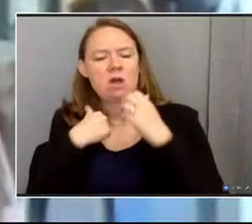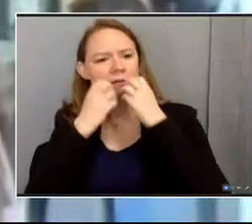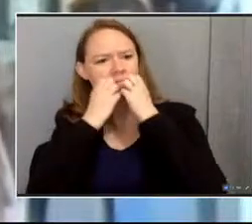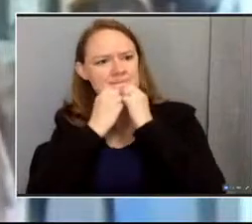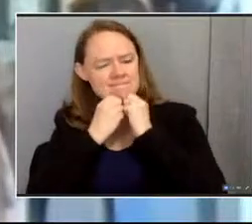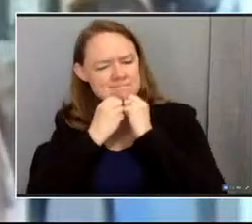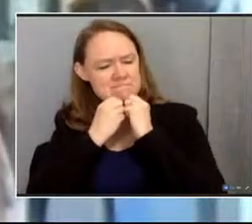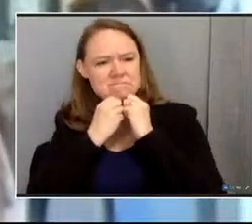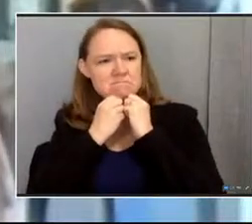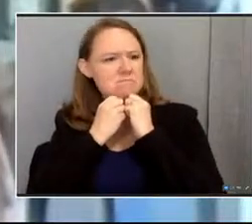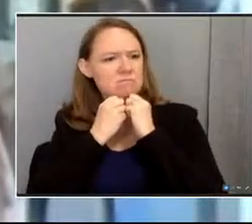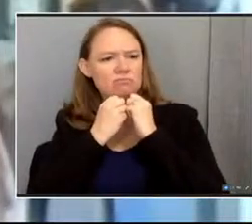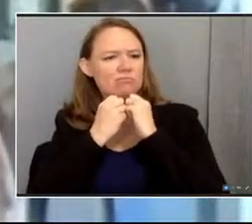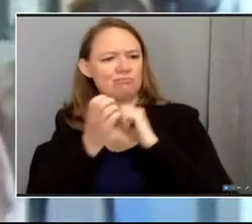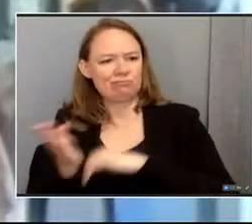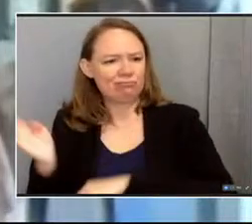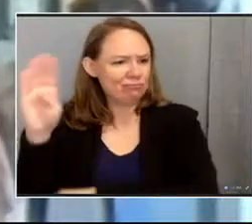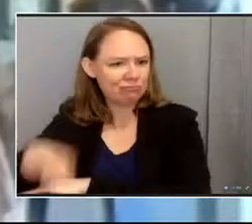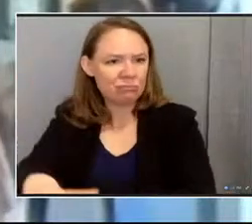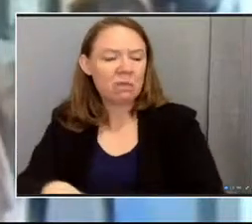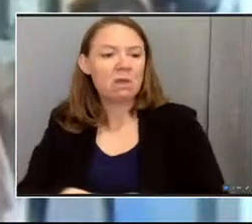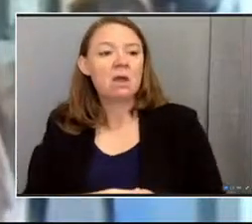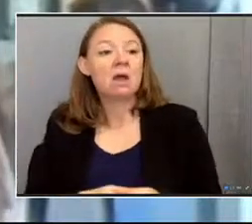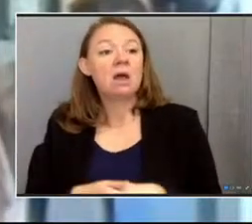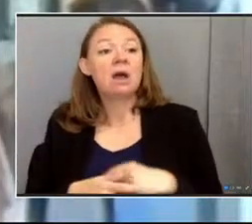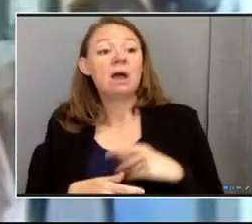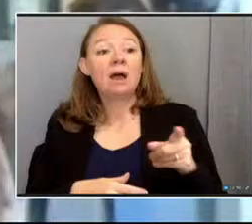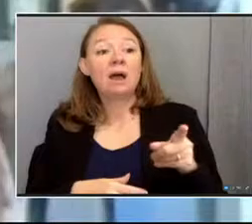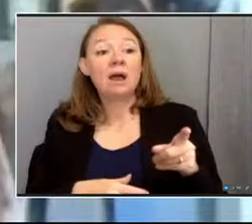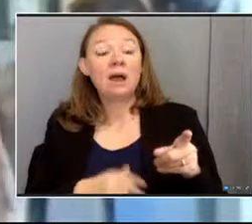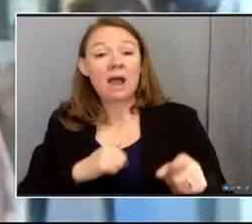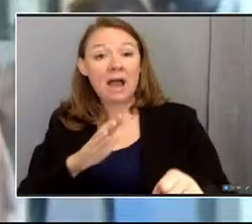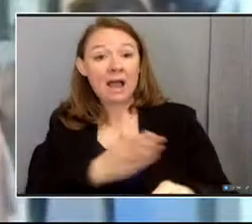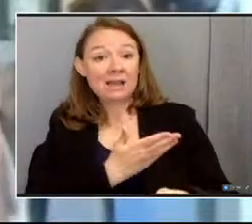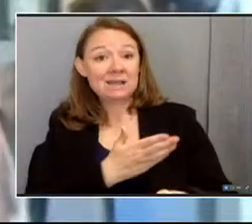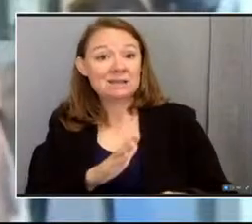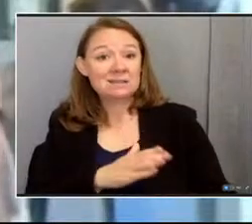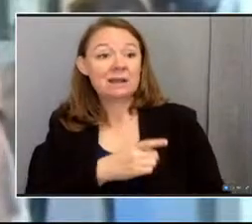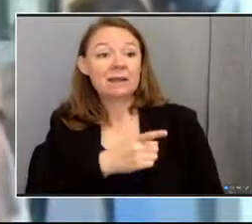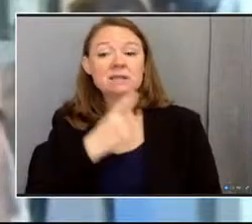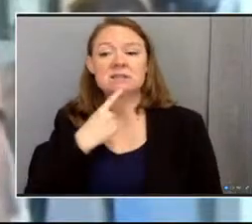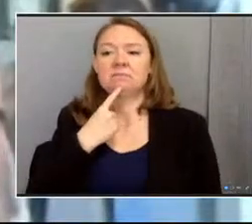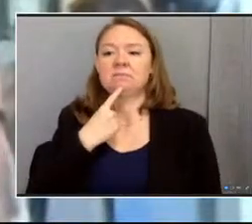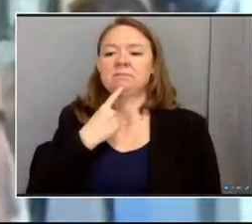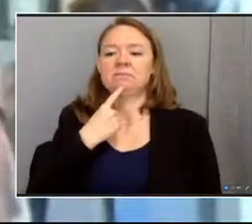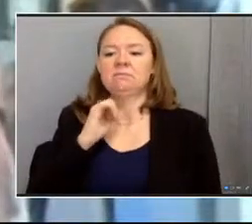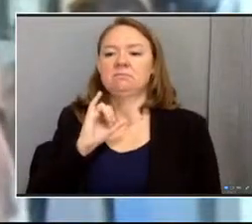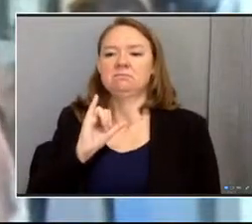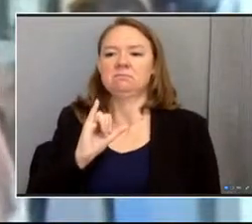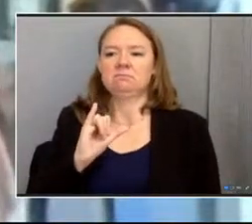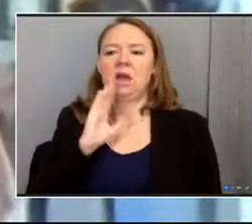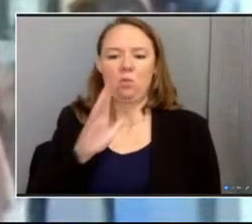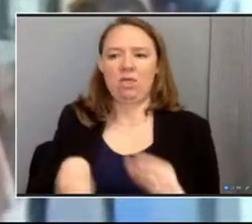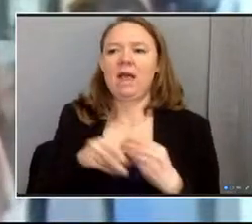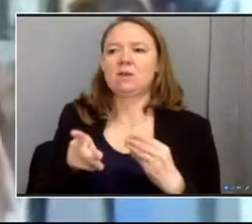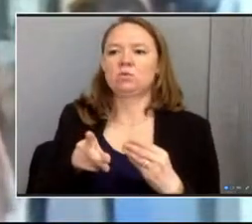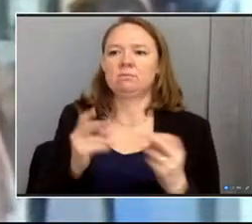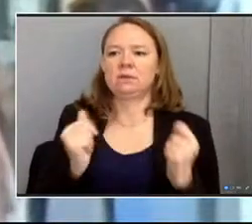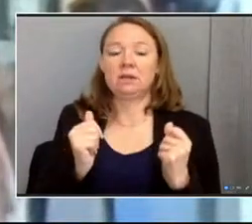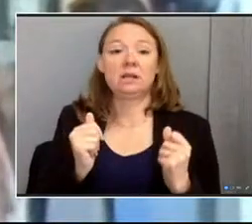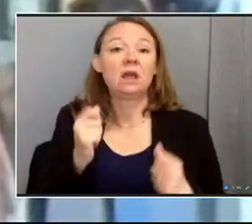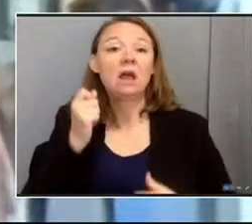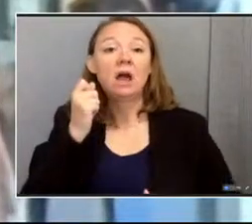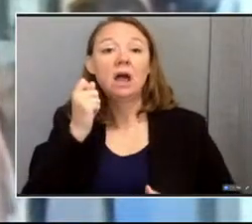that rich spiritual, he said he would make room for me immediately. But it would not be a free